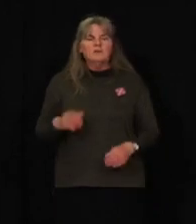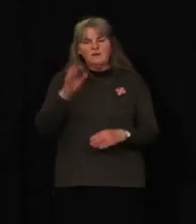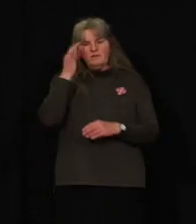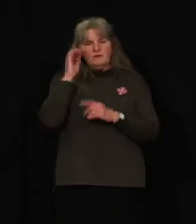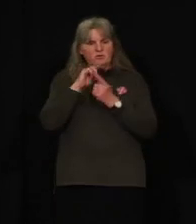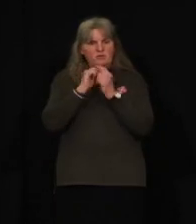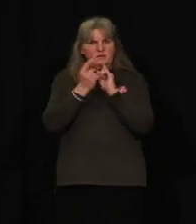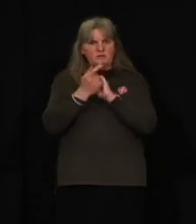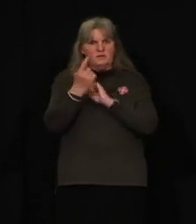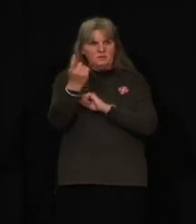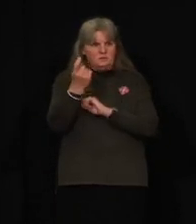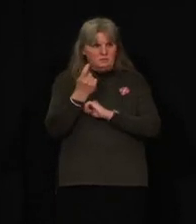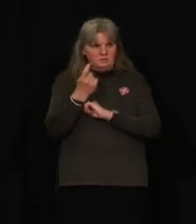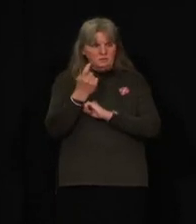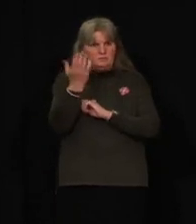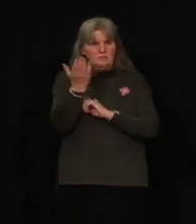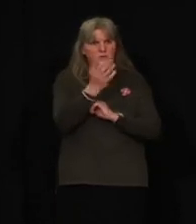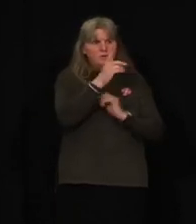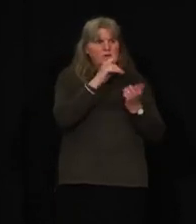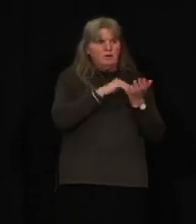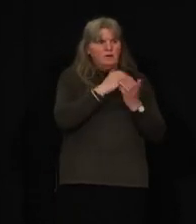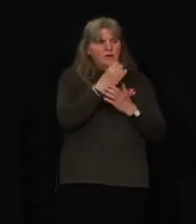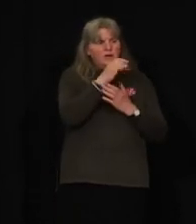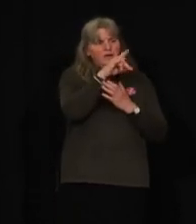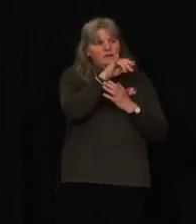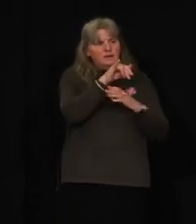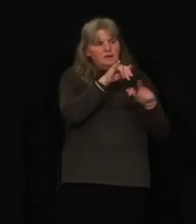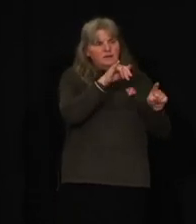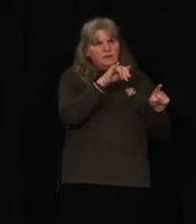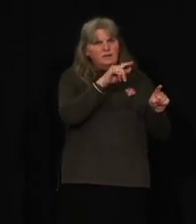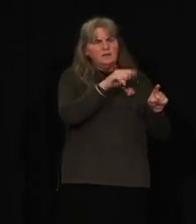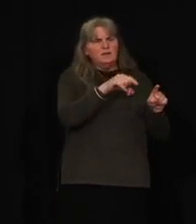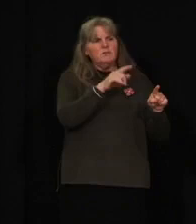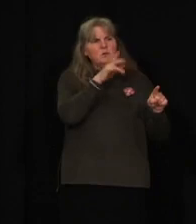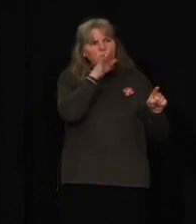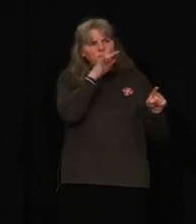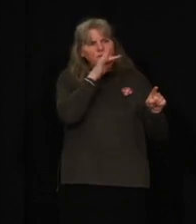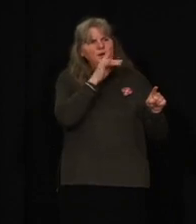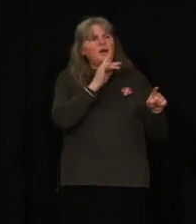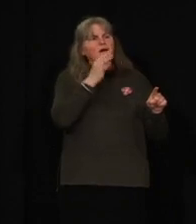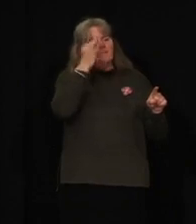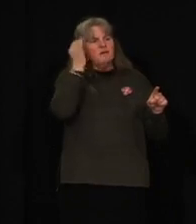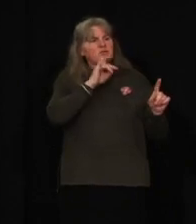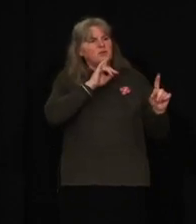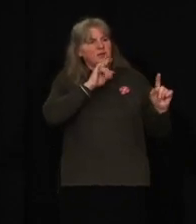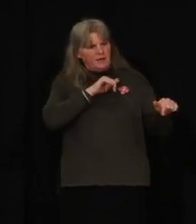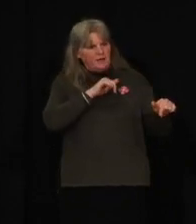So the question is far Dr Hanley. Can you give us an overview in front of where we are in the